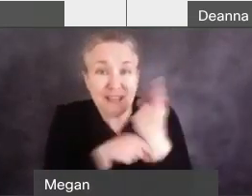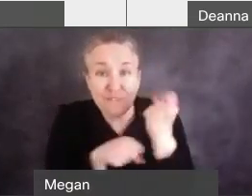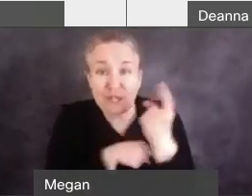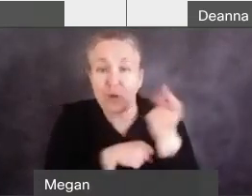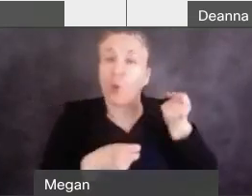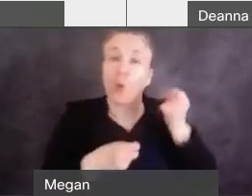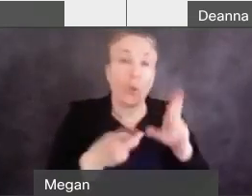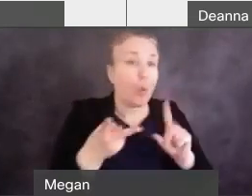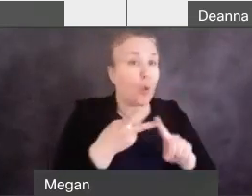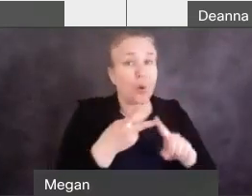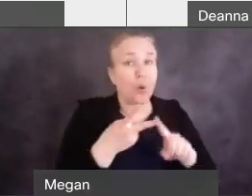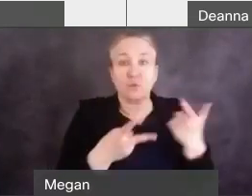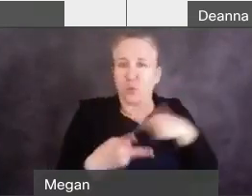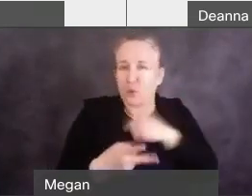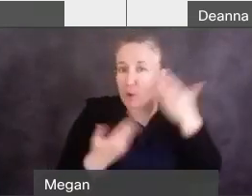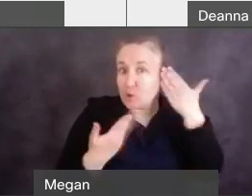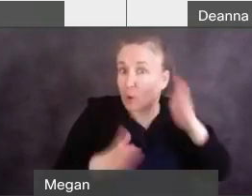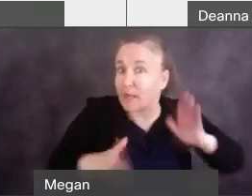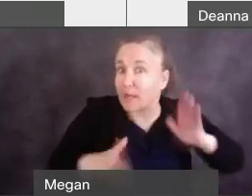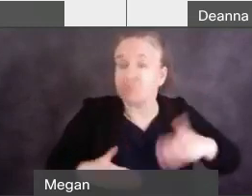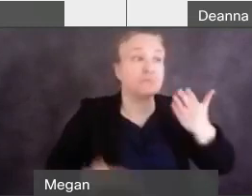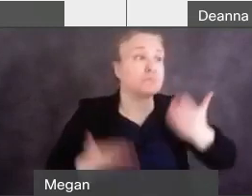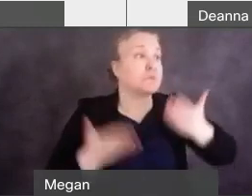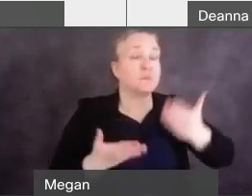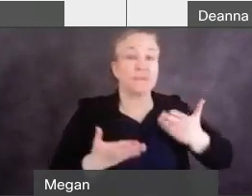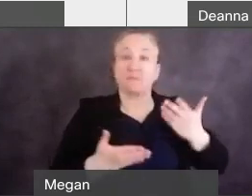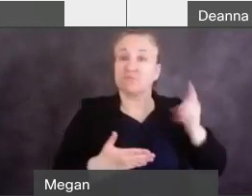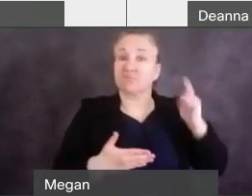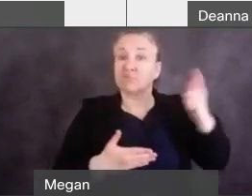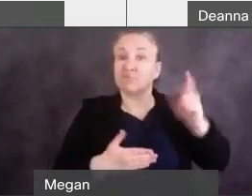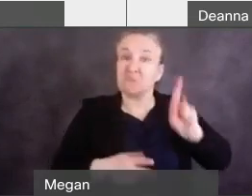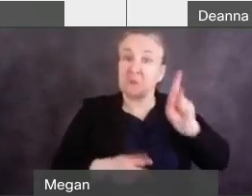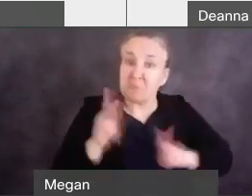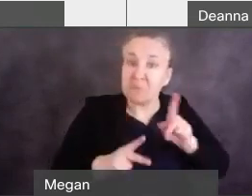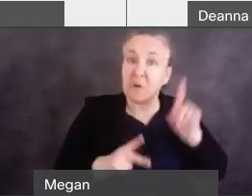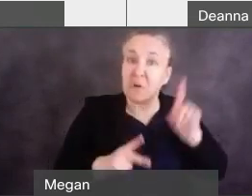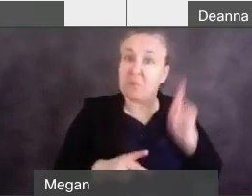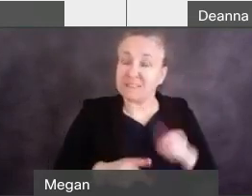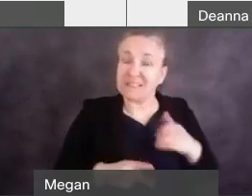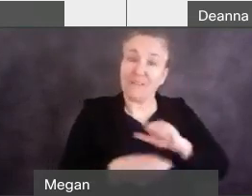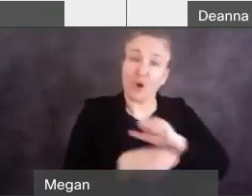know, we don't know yet. It might be that people have to get a regular booster of COVID vaccine.